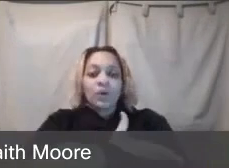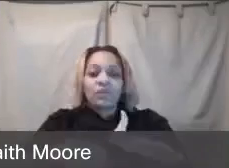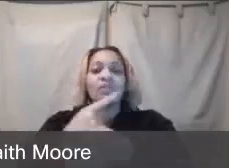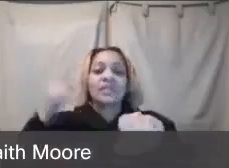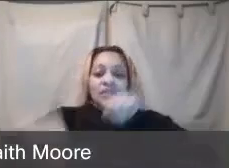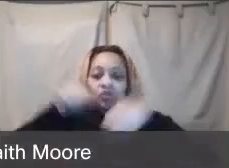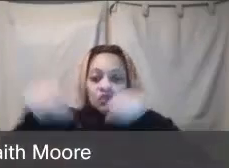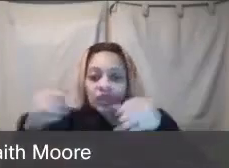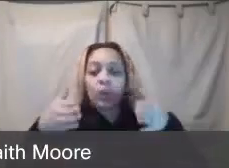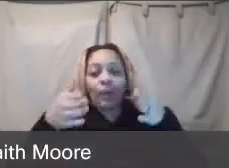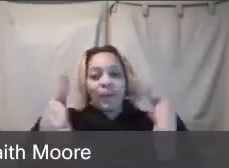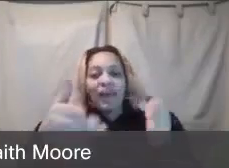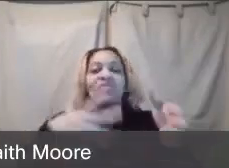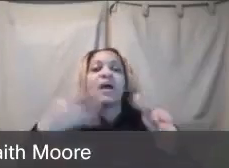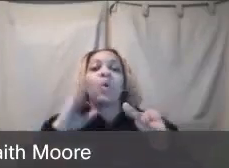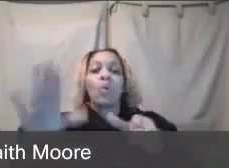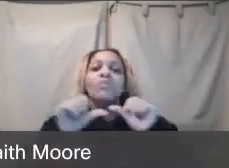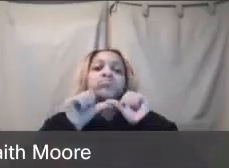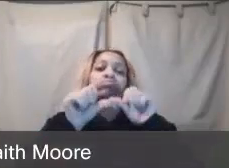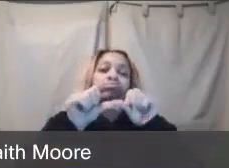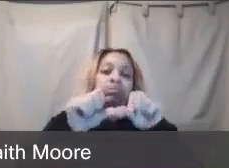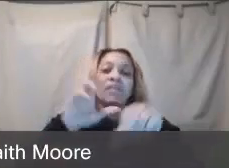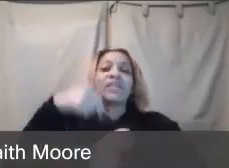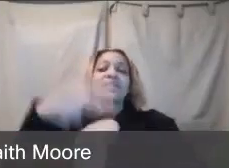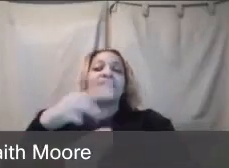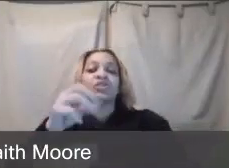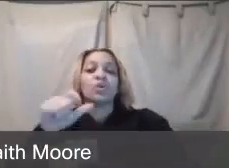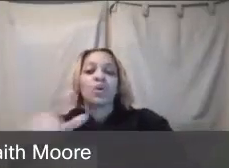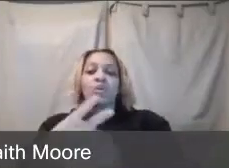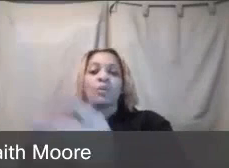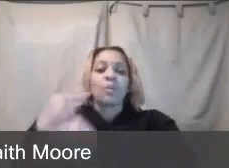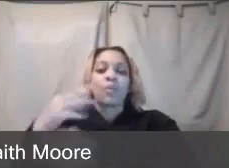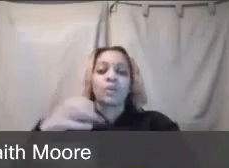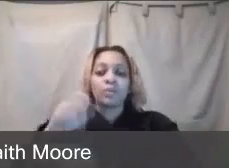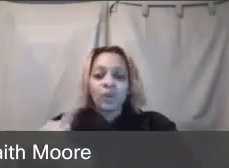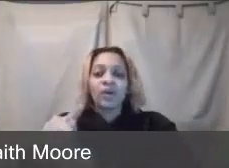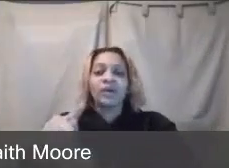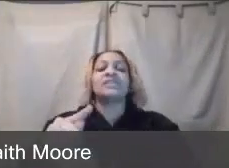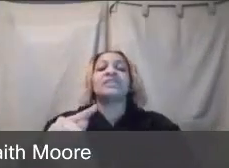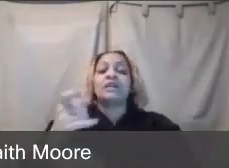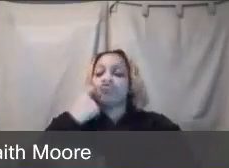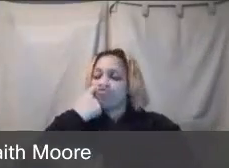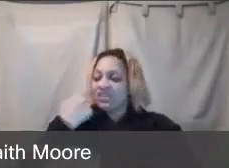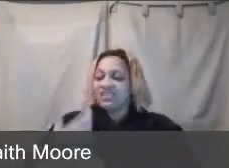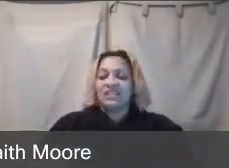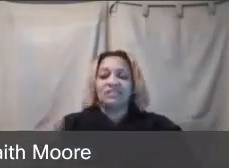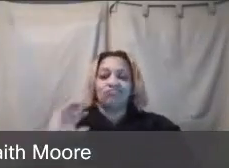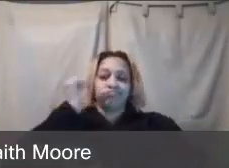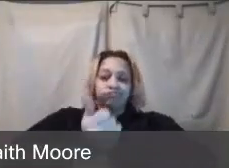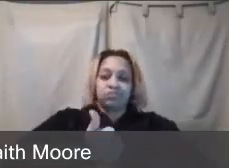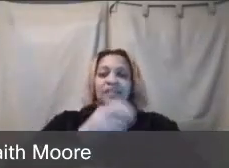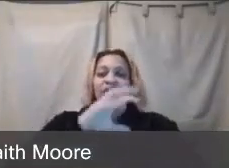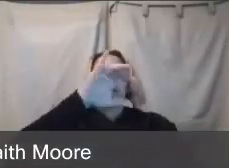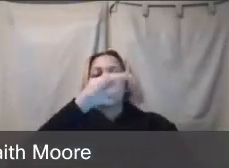That will be a continuation of what the National Mall and memorial parks has recently installed over by the Jefferson Memorial.